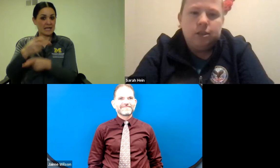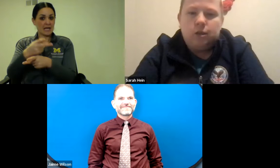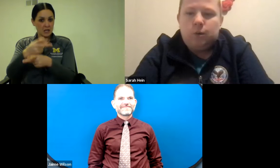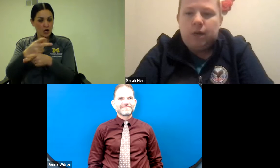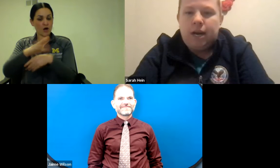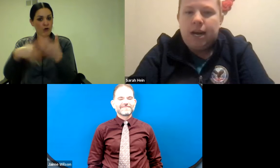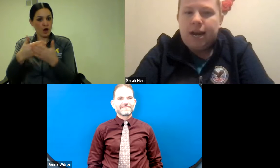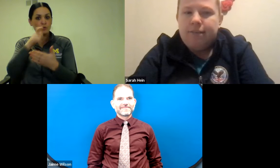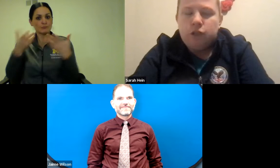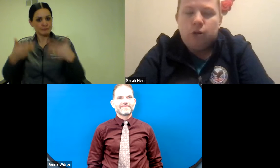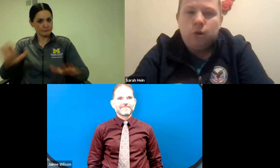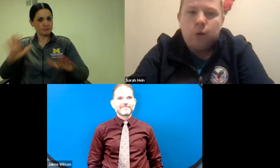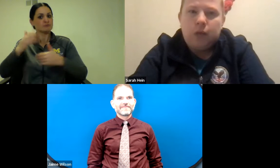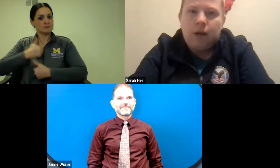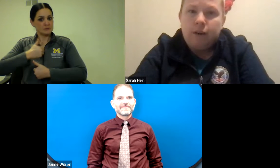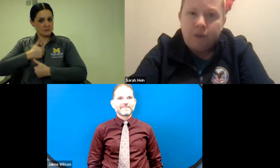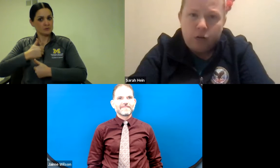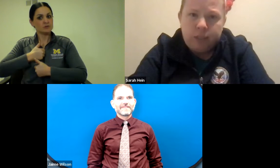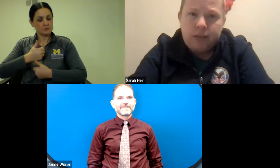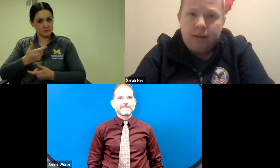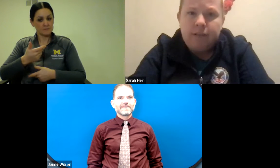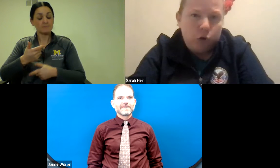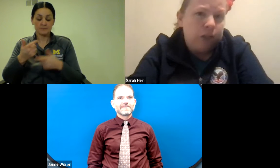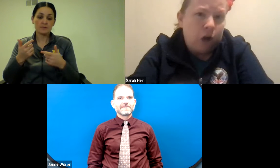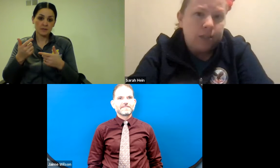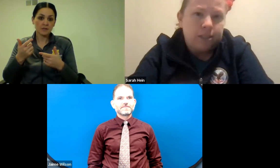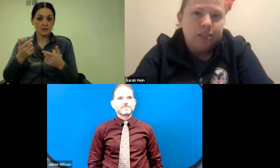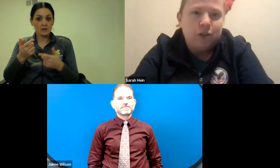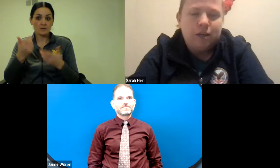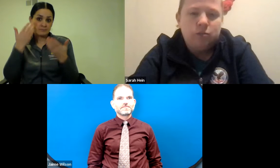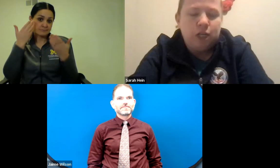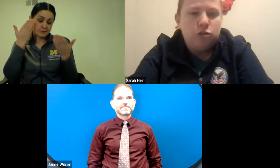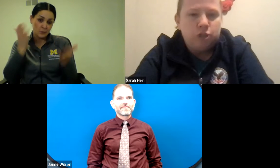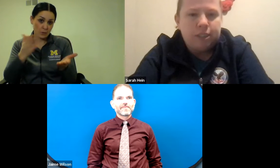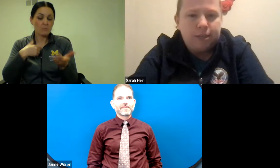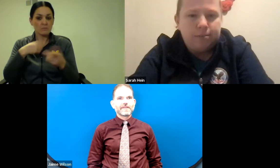Sarah Hein: so, hey? We don't know a lot of our bedrooms, have you not to?